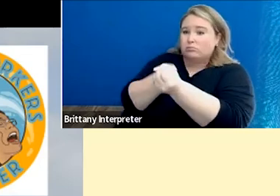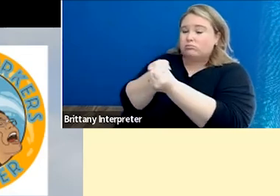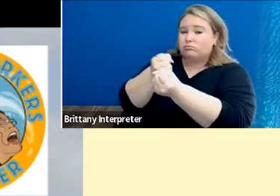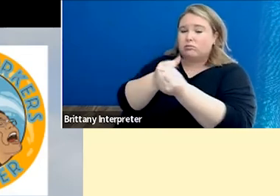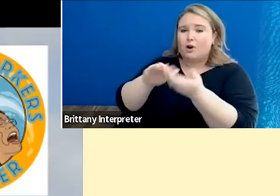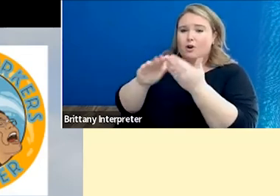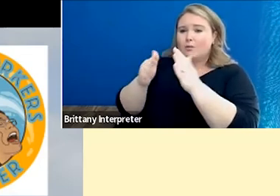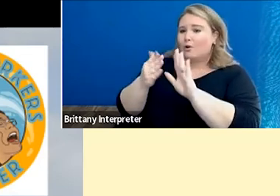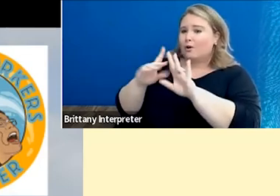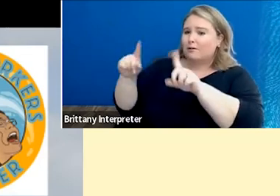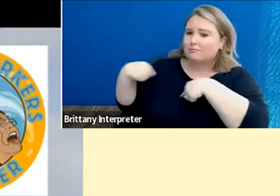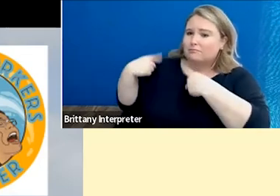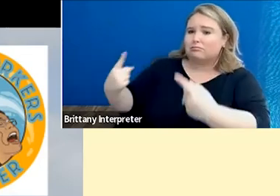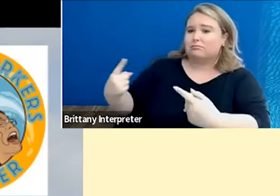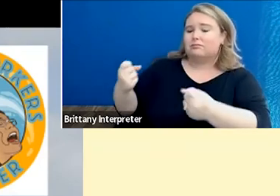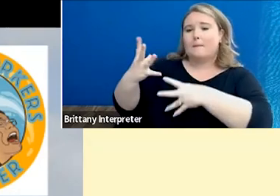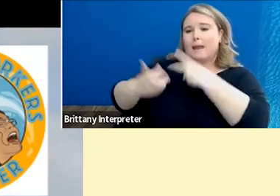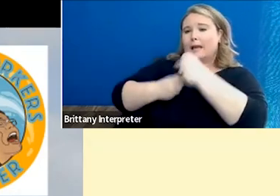So just really grateful to be here with all of you.